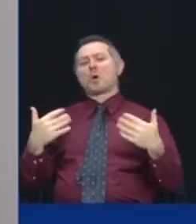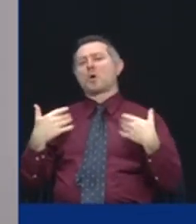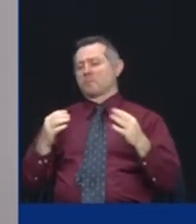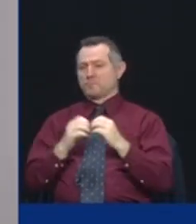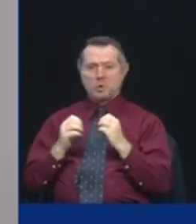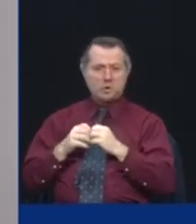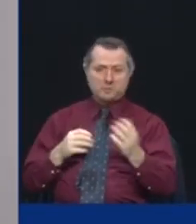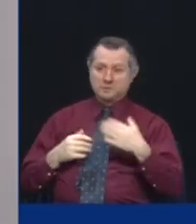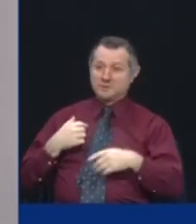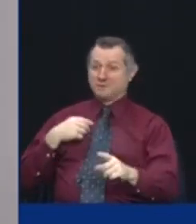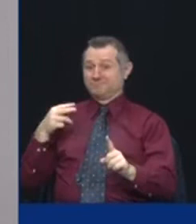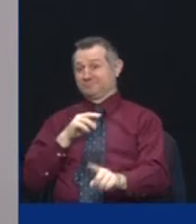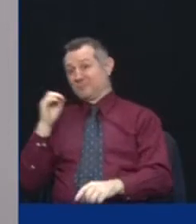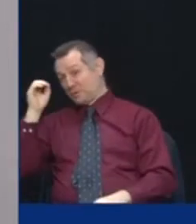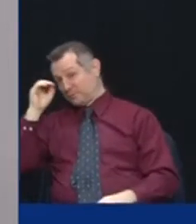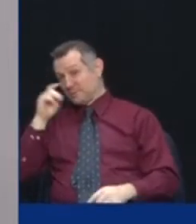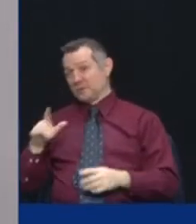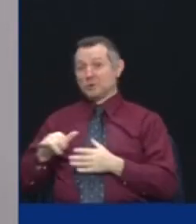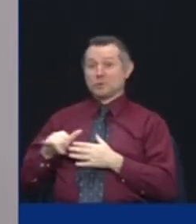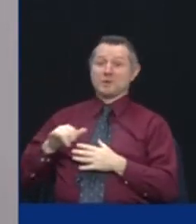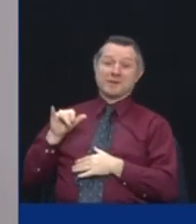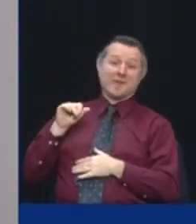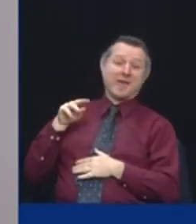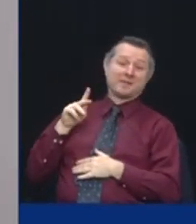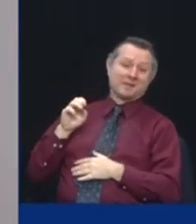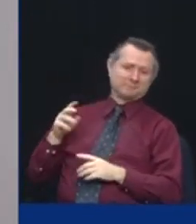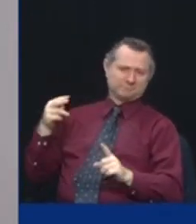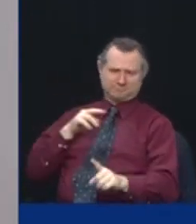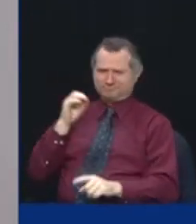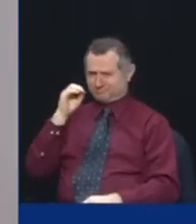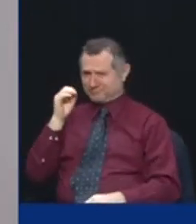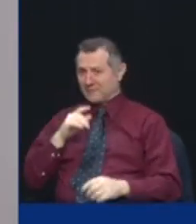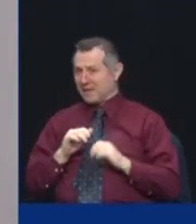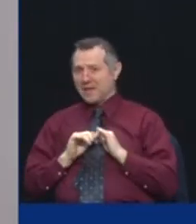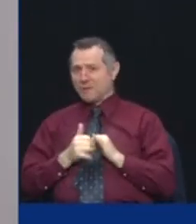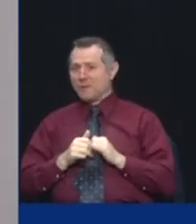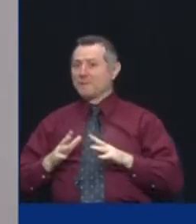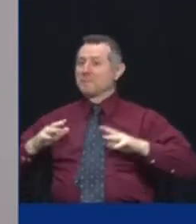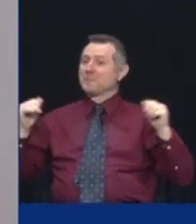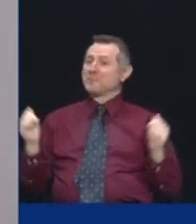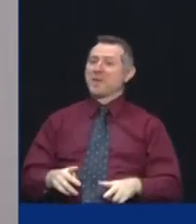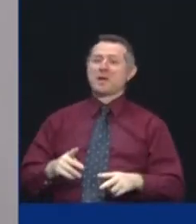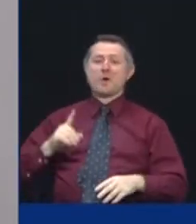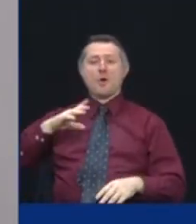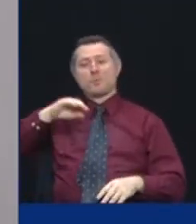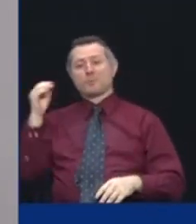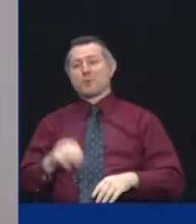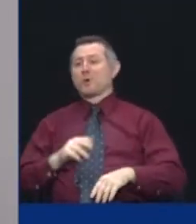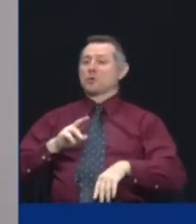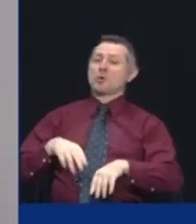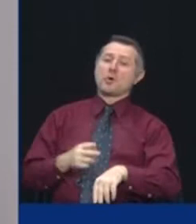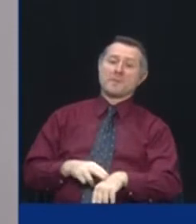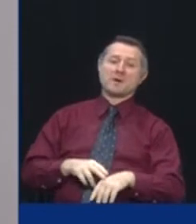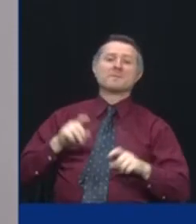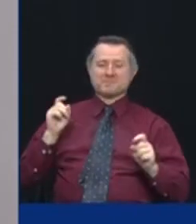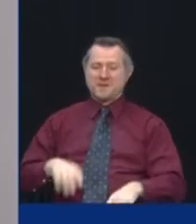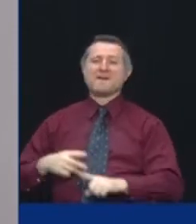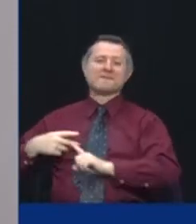THOUSANDS OF PEOPLE. BUT WE NEED MORE. WE NEED MORE. BECAUSE, IN MY OPINION, AND THE